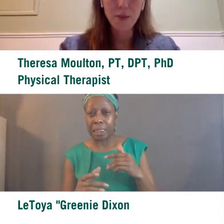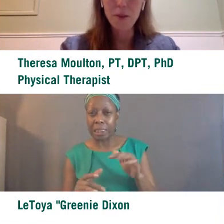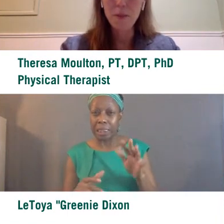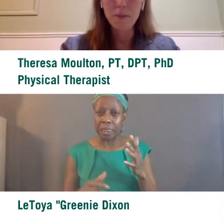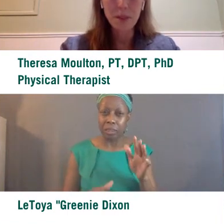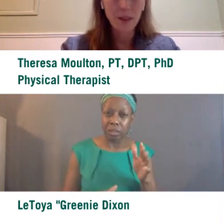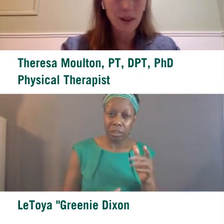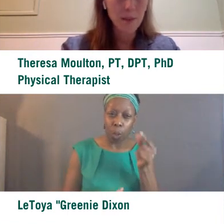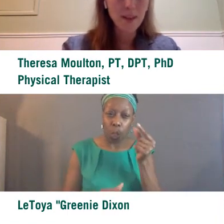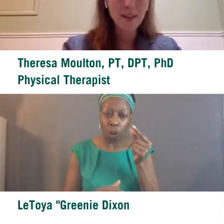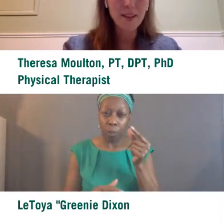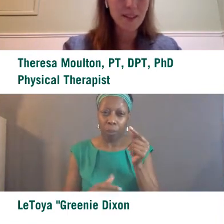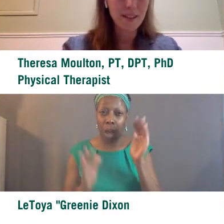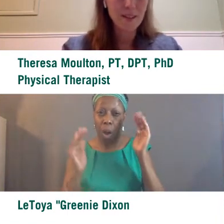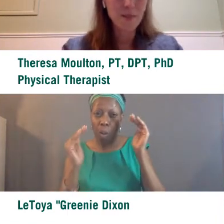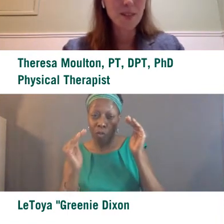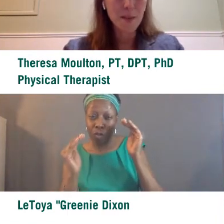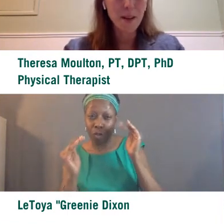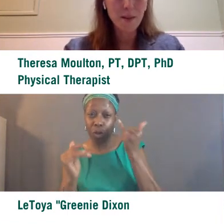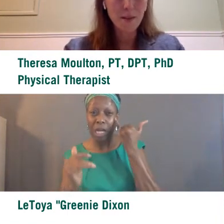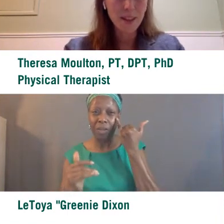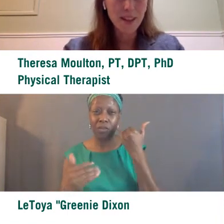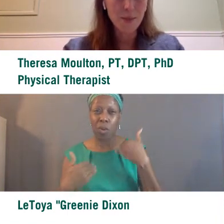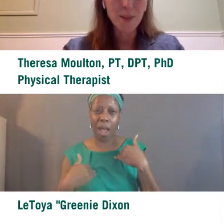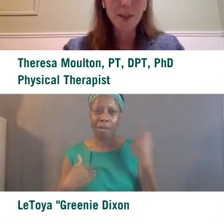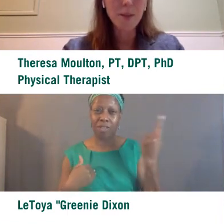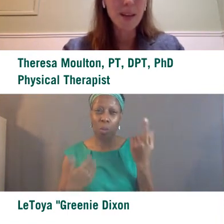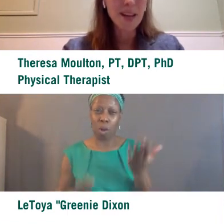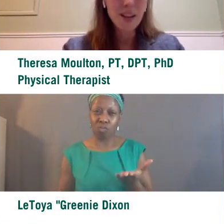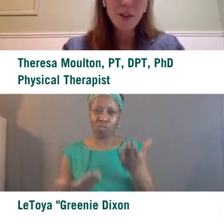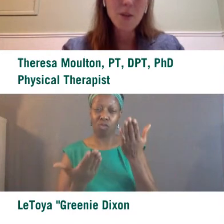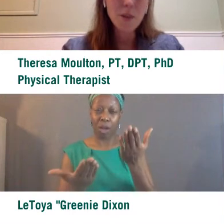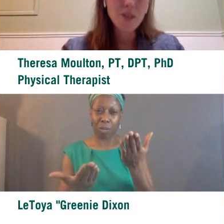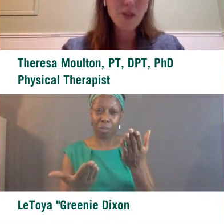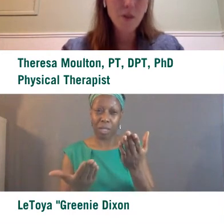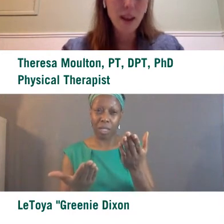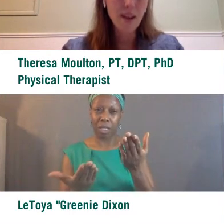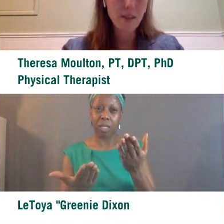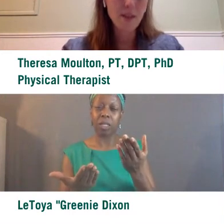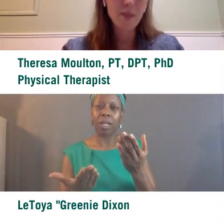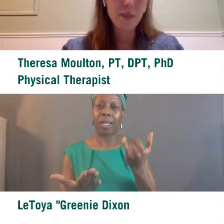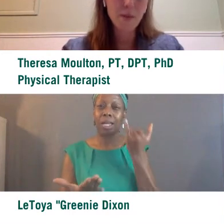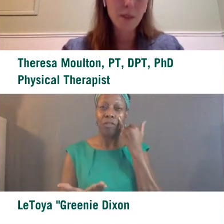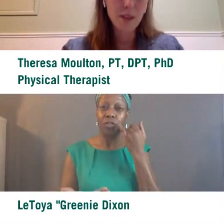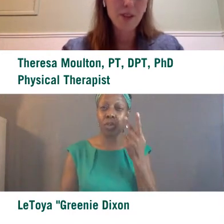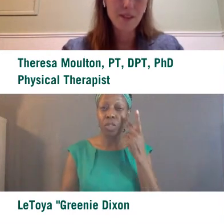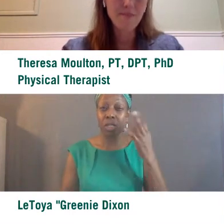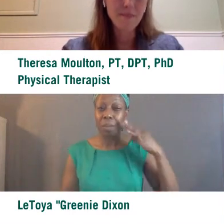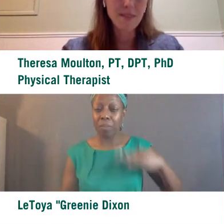but if you're being recommended or if you're seeing benefit that it's real, but you know we just don't have enough information